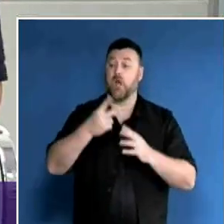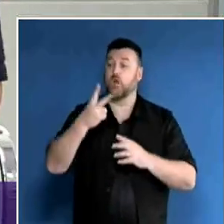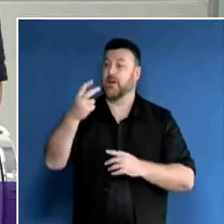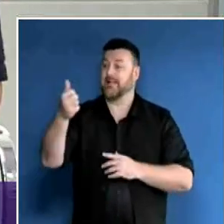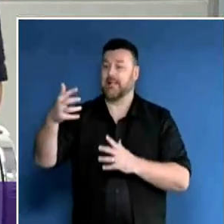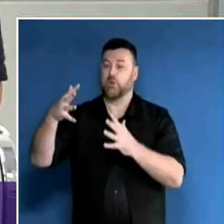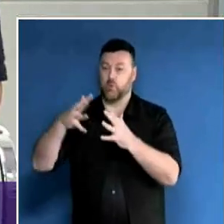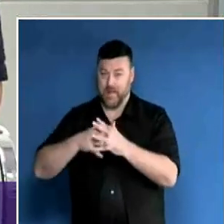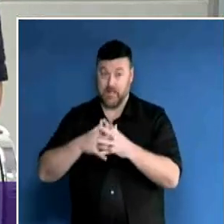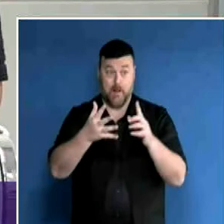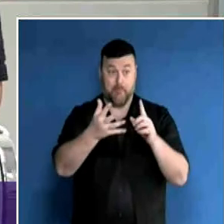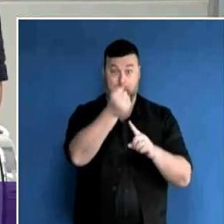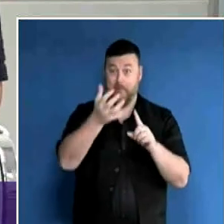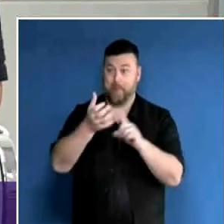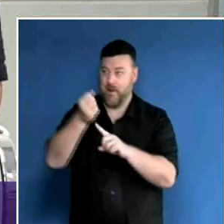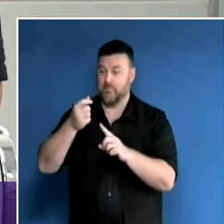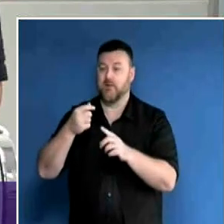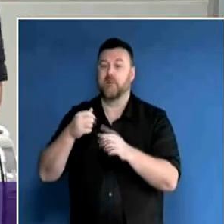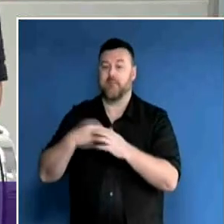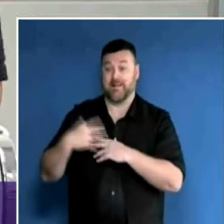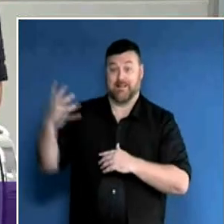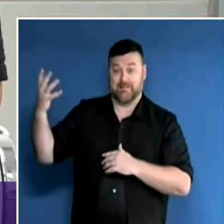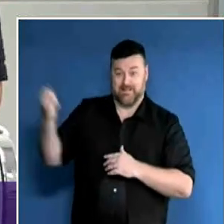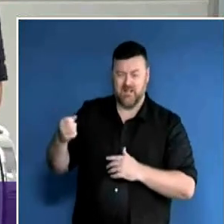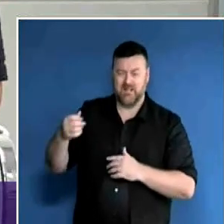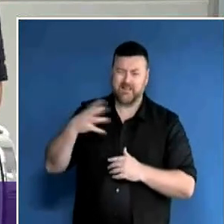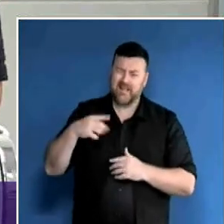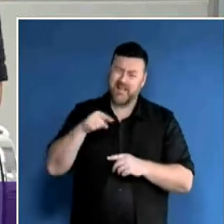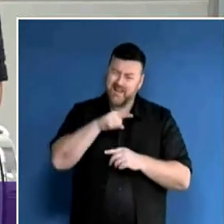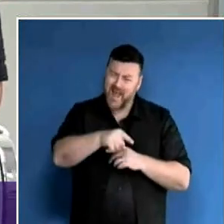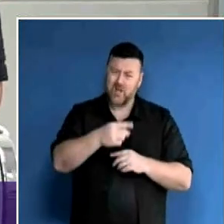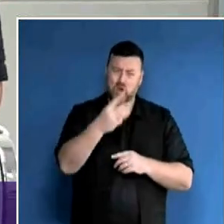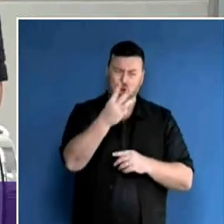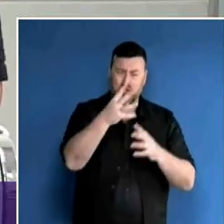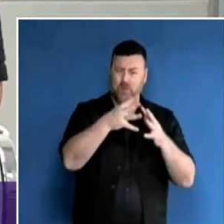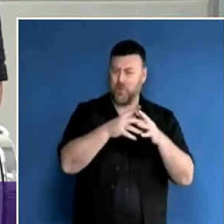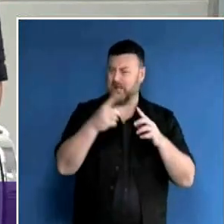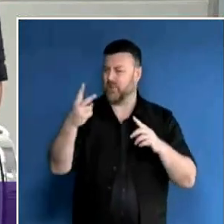their clients. And we also have heard of IT systems that are old or, like, just not